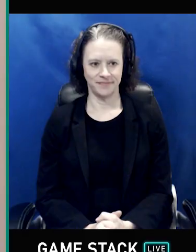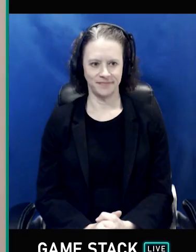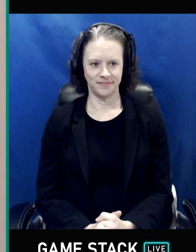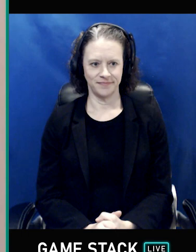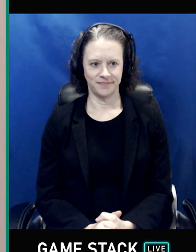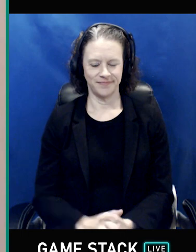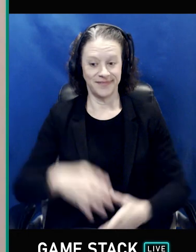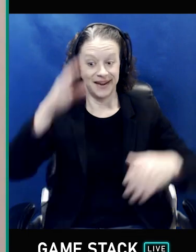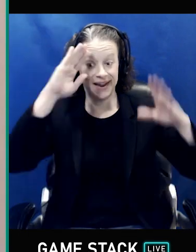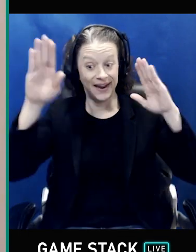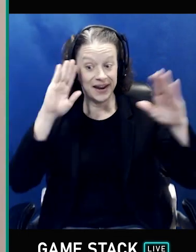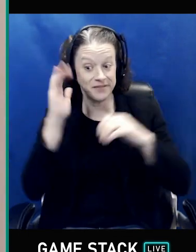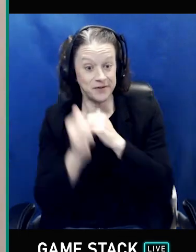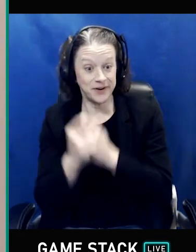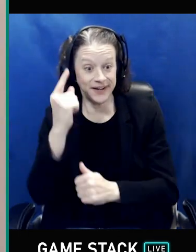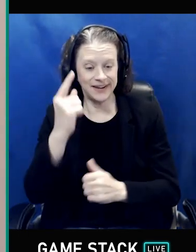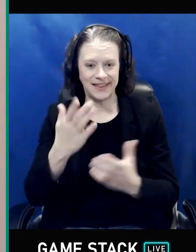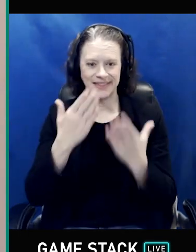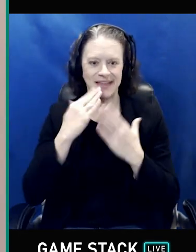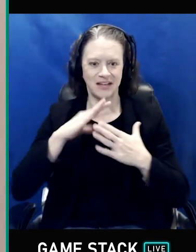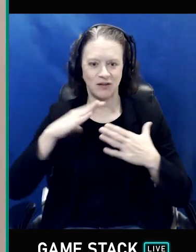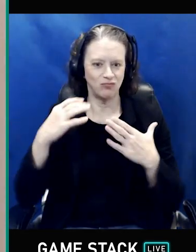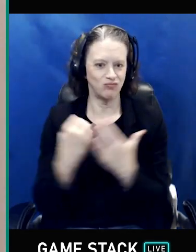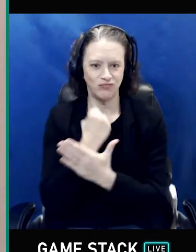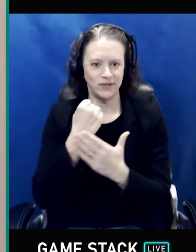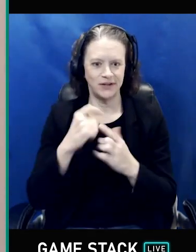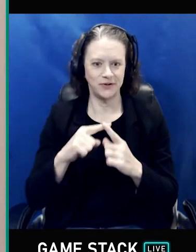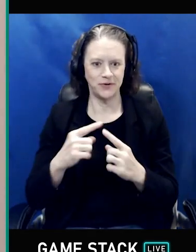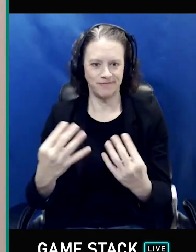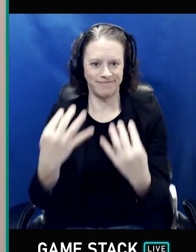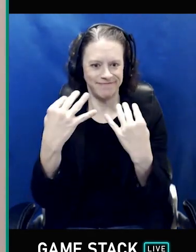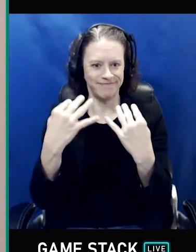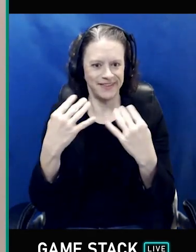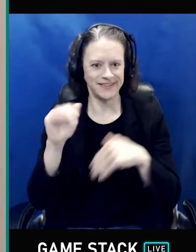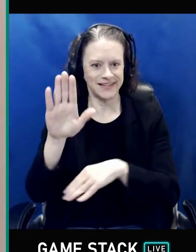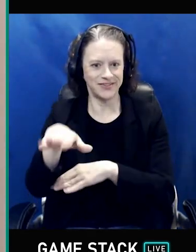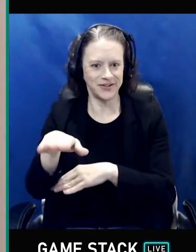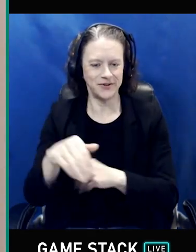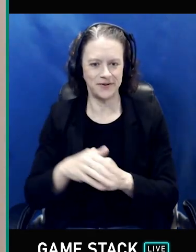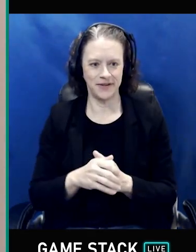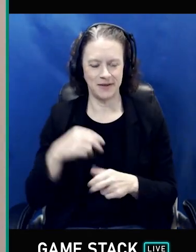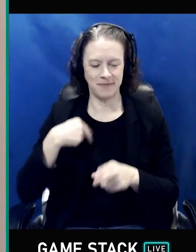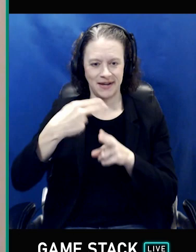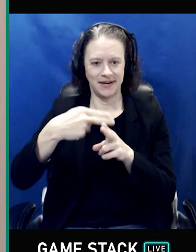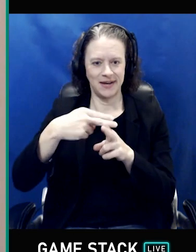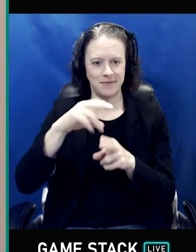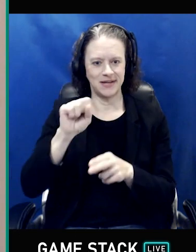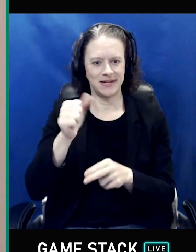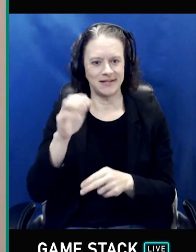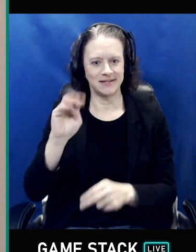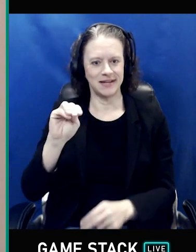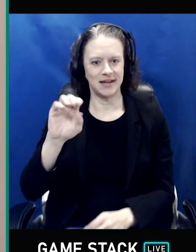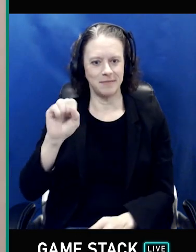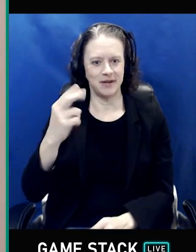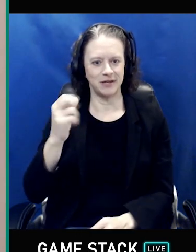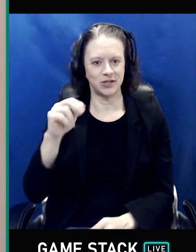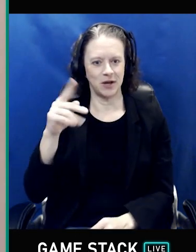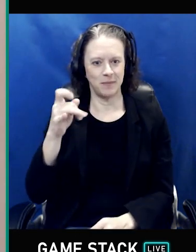Hey everyone, thanks for taking the time to listen in this afternoon. My name is Sam Shapiro, and I'm currently a Program